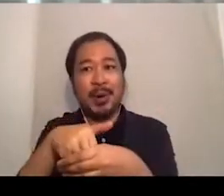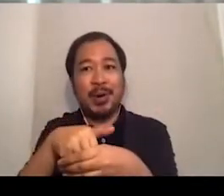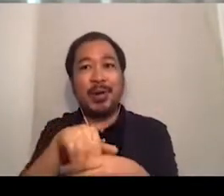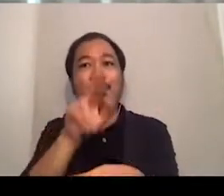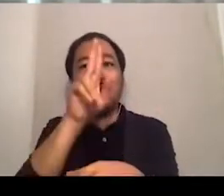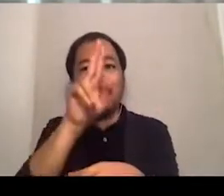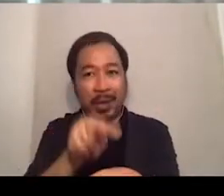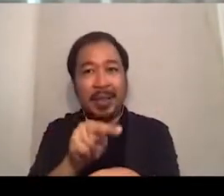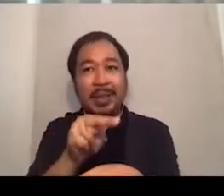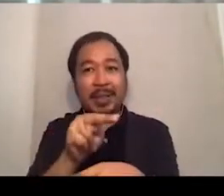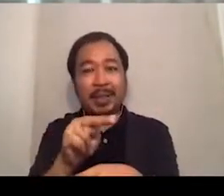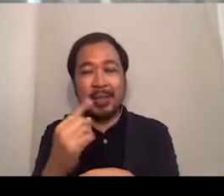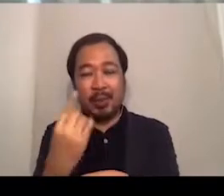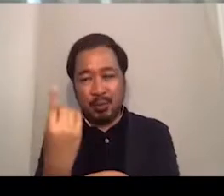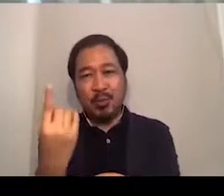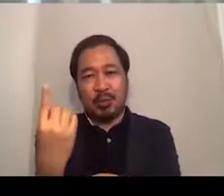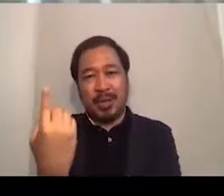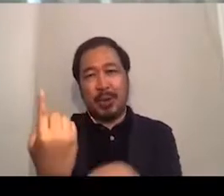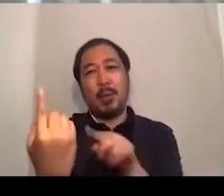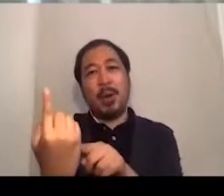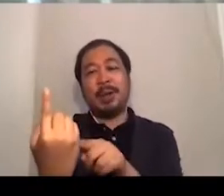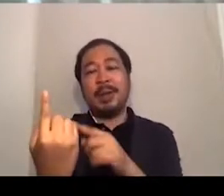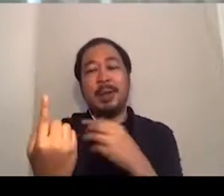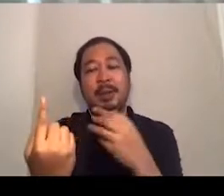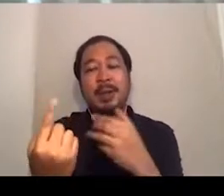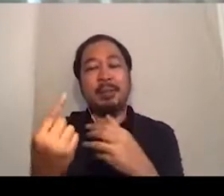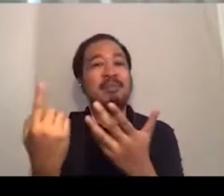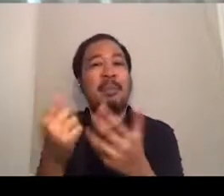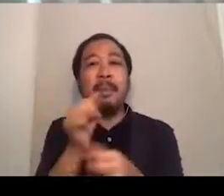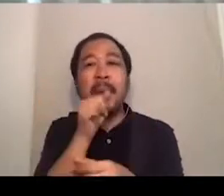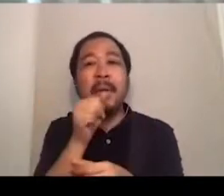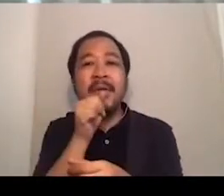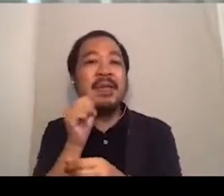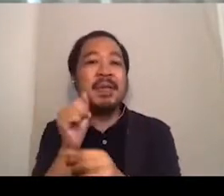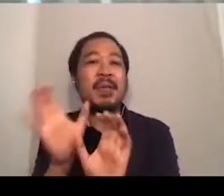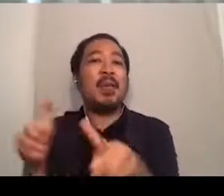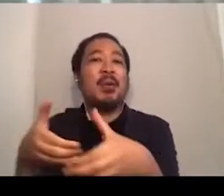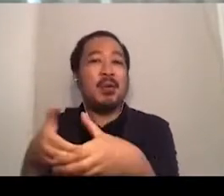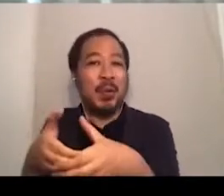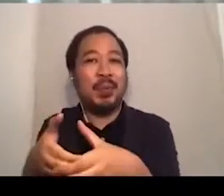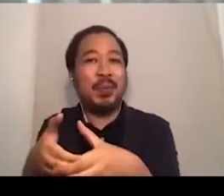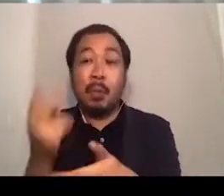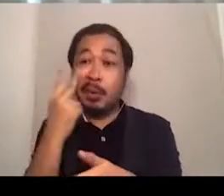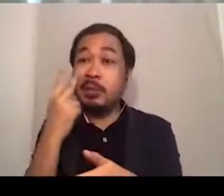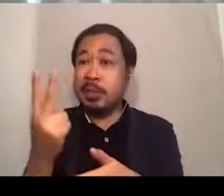the private business implementation or living example.